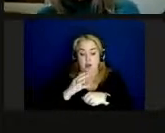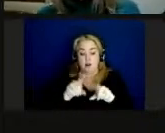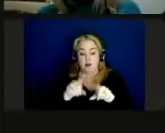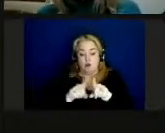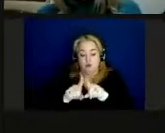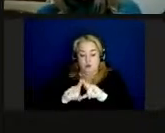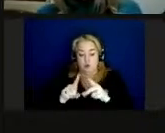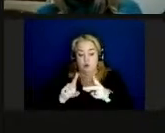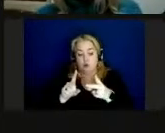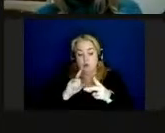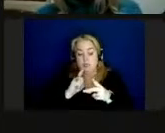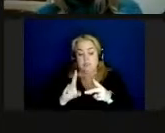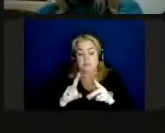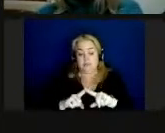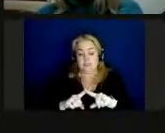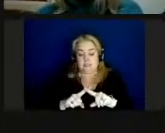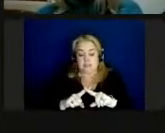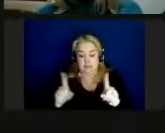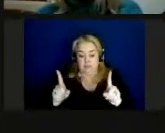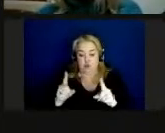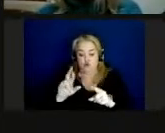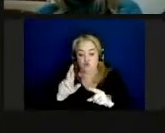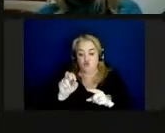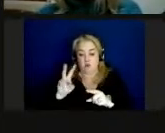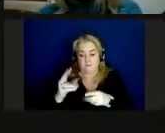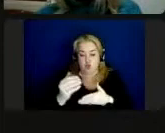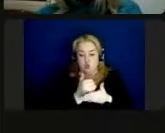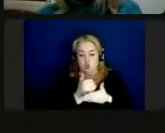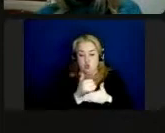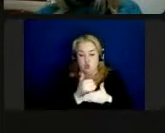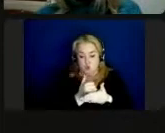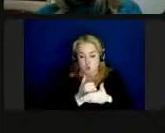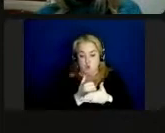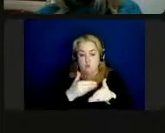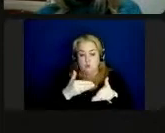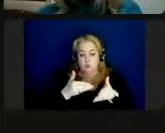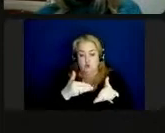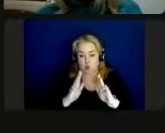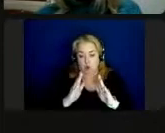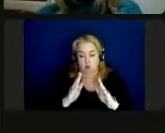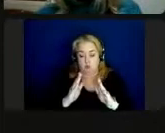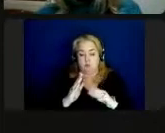PAYROLL IN THE SALEM AREA.